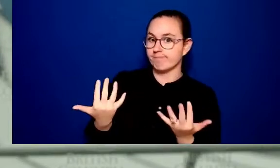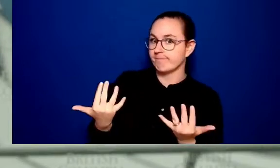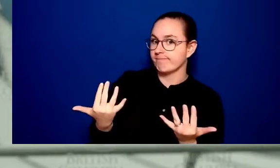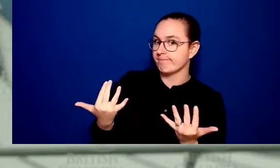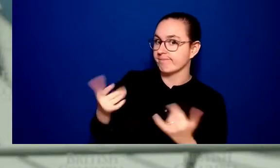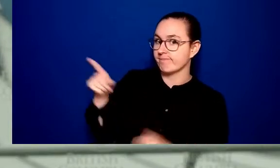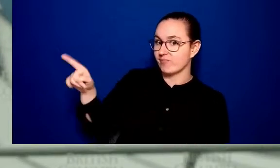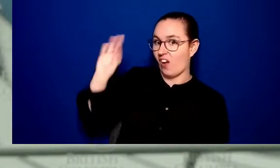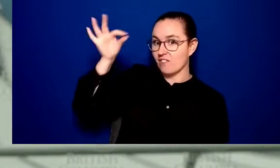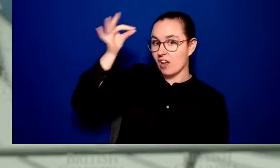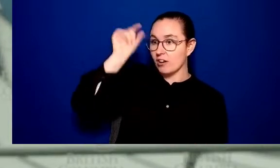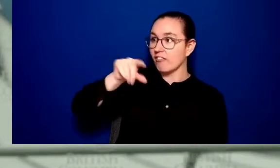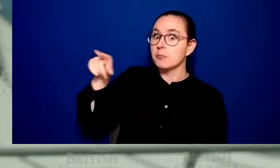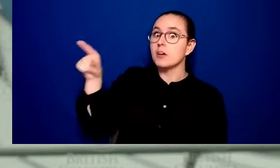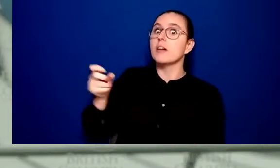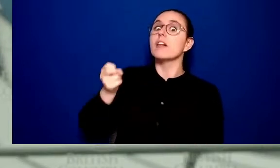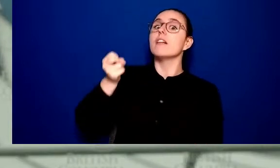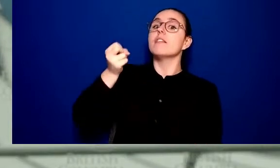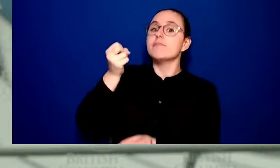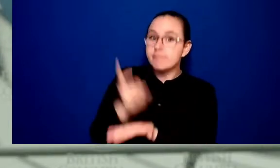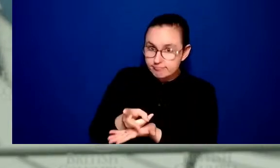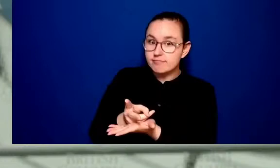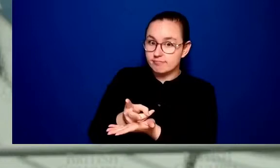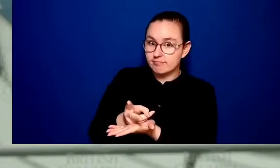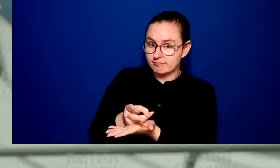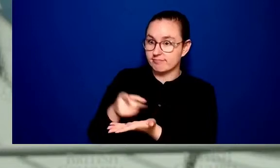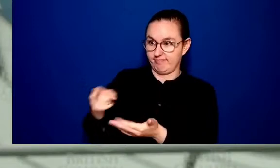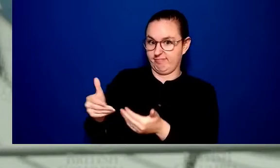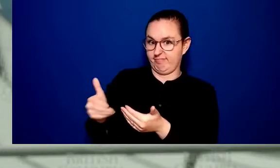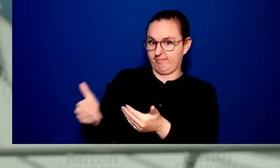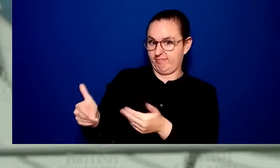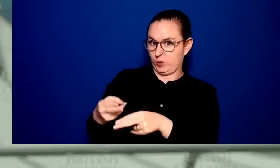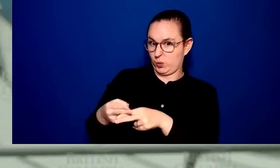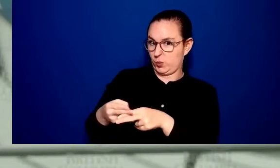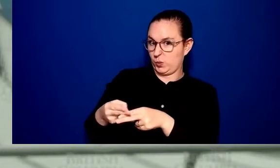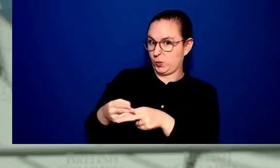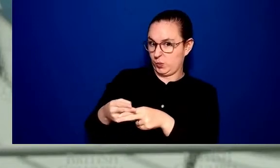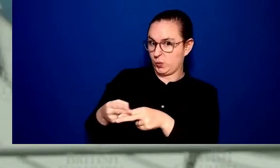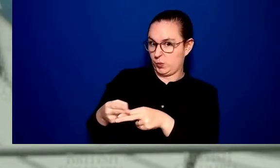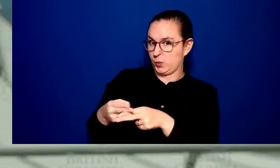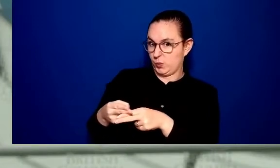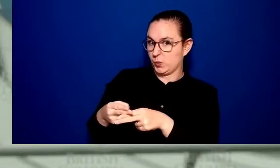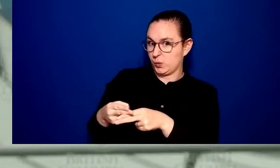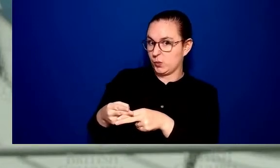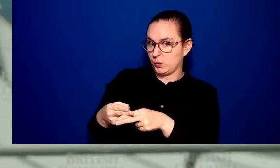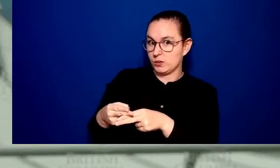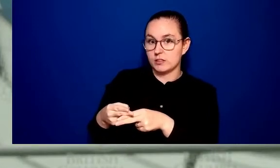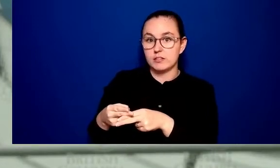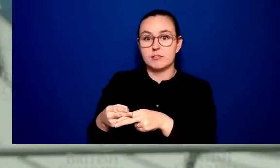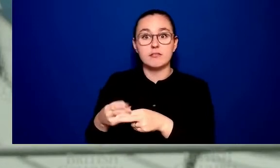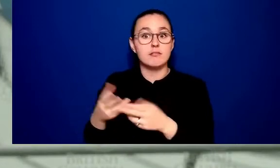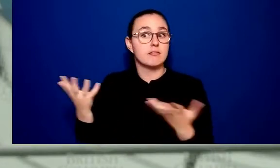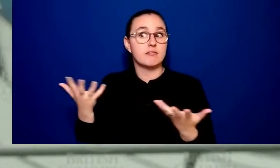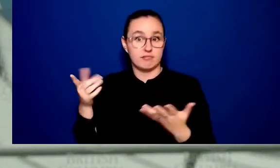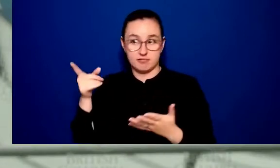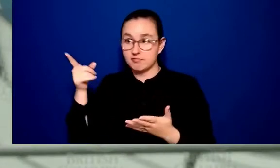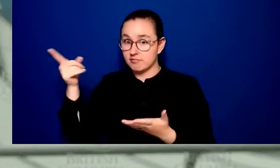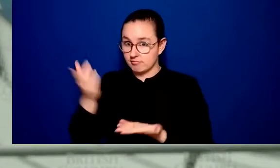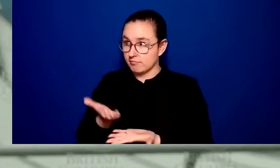heard that at least the preliminary data package has been submitted to health Canada